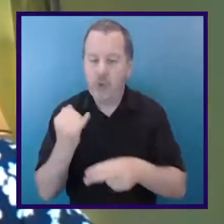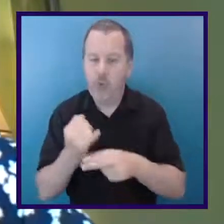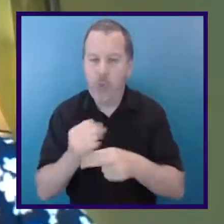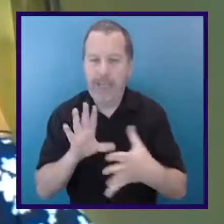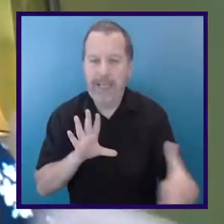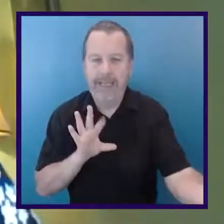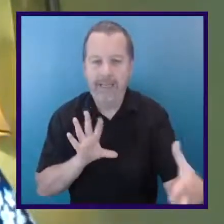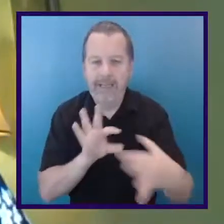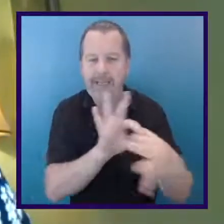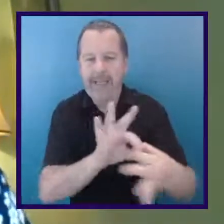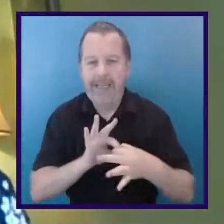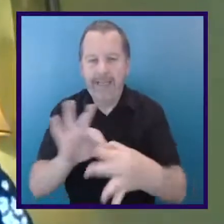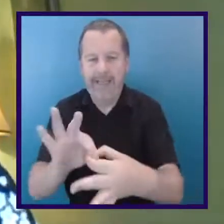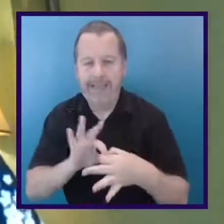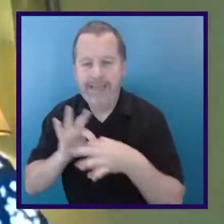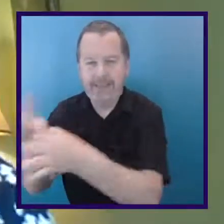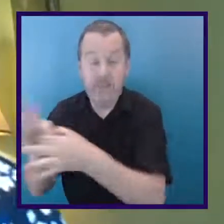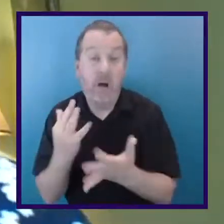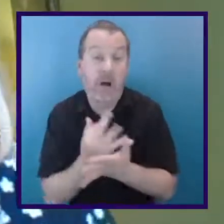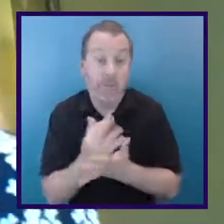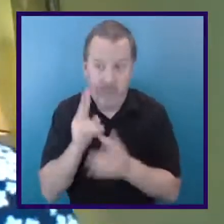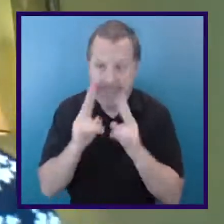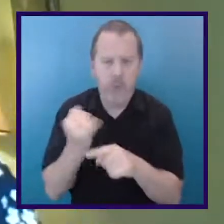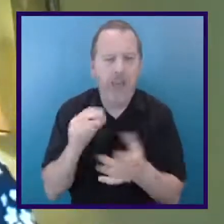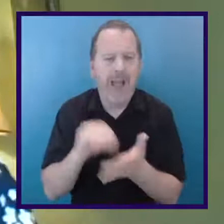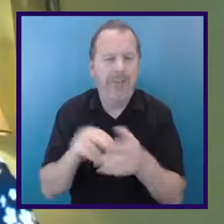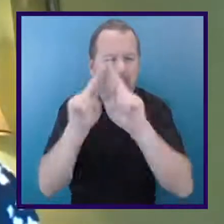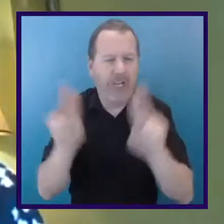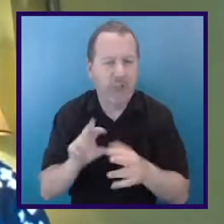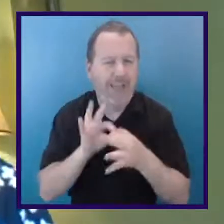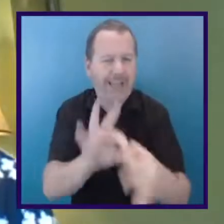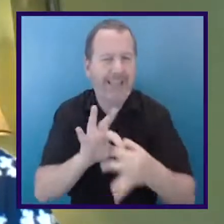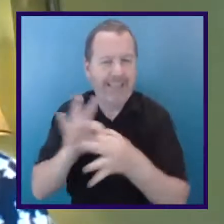So in other words, you know, we often hear about international links in schools, but